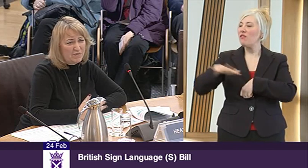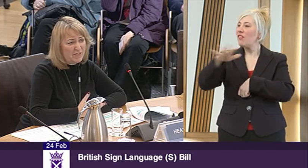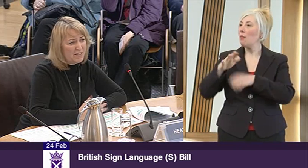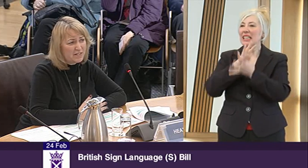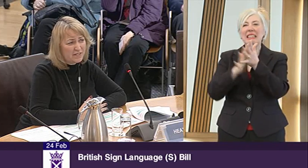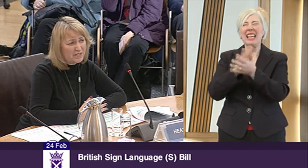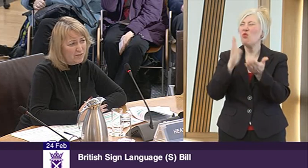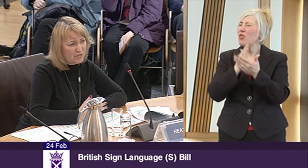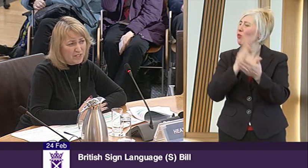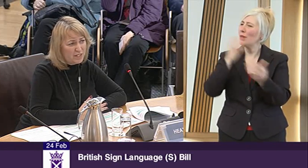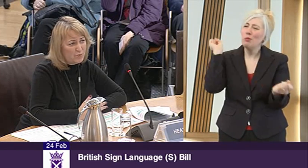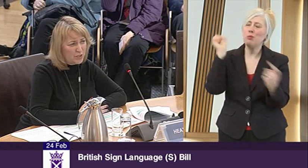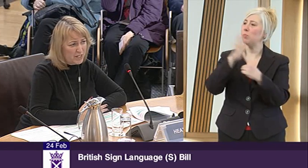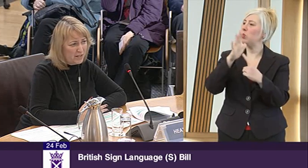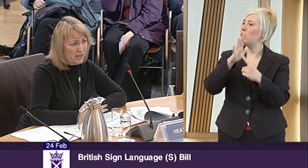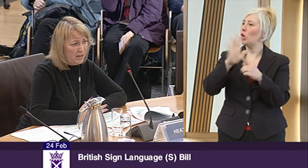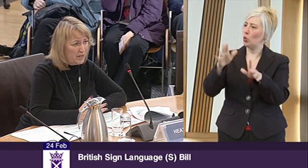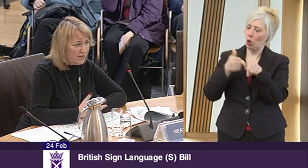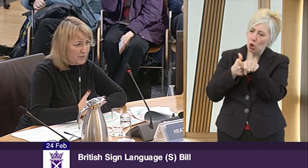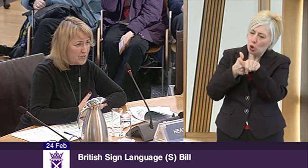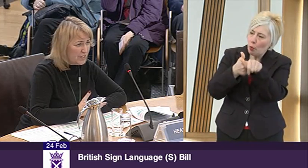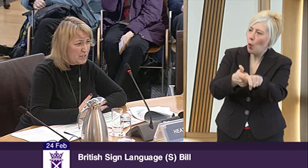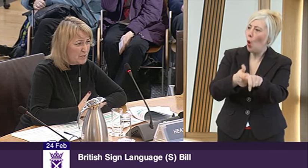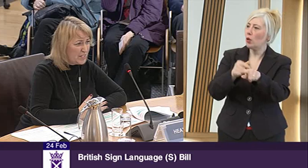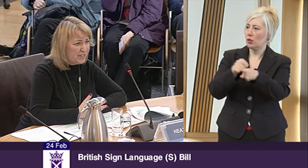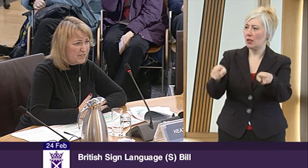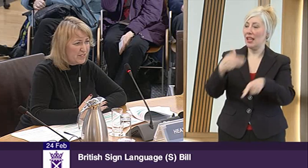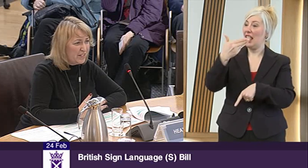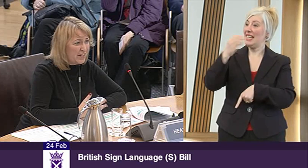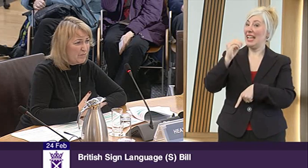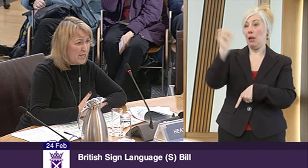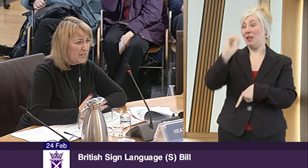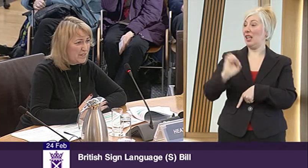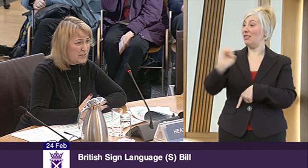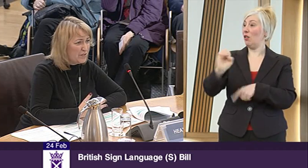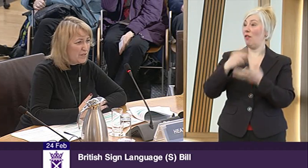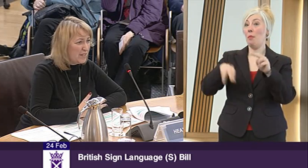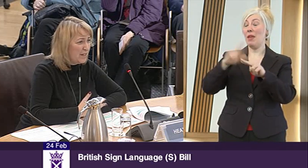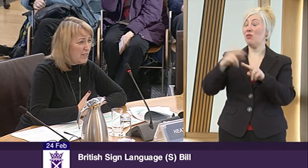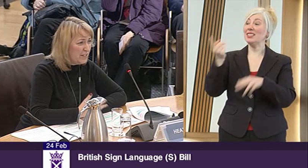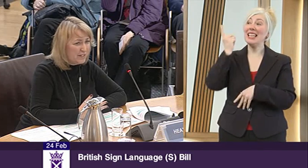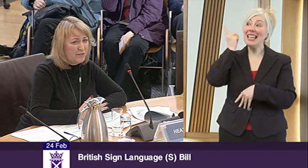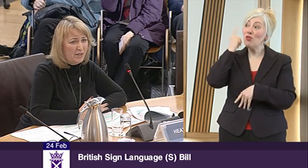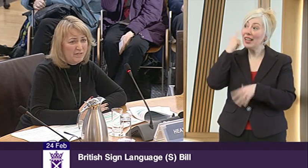is vital for supporting the 90 per cent of parents of a deaf child who are hearing and